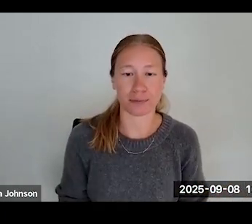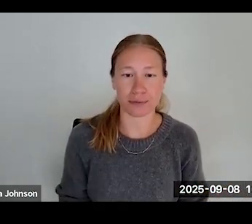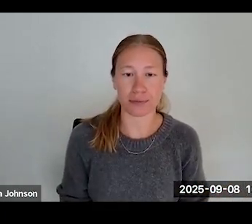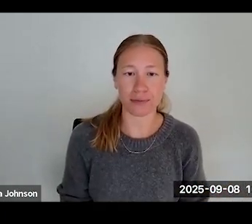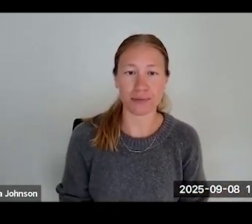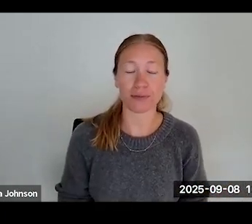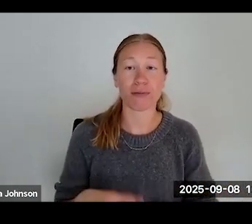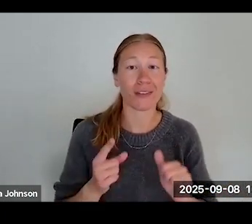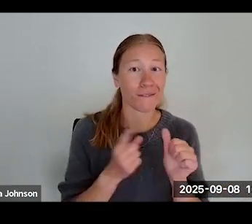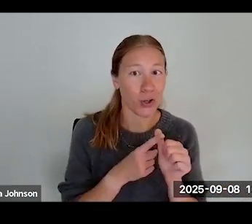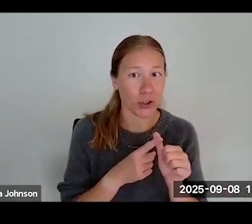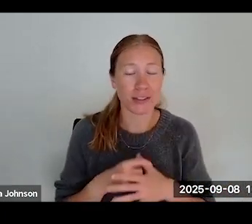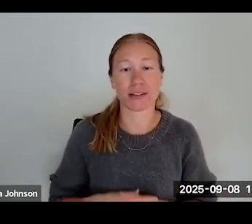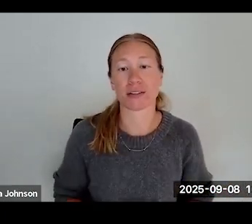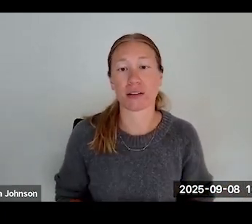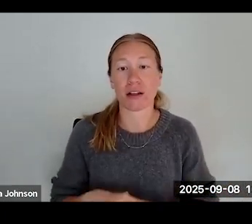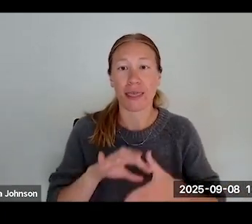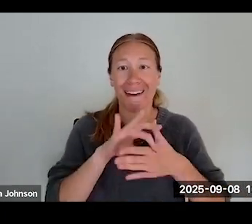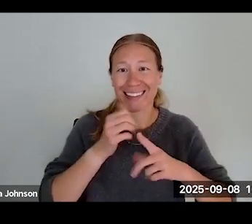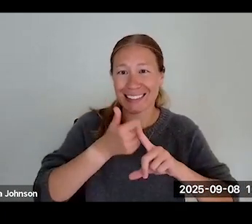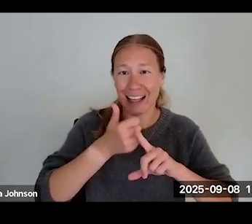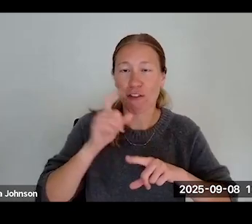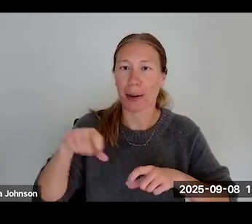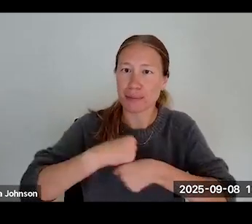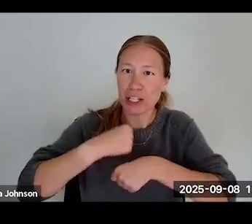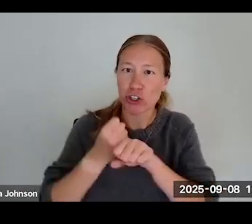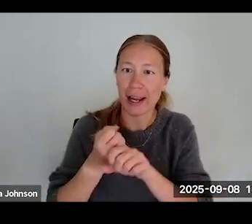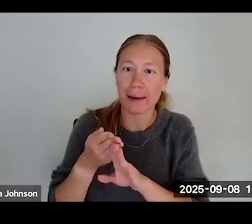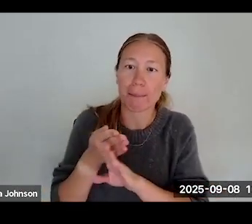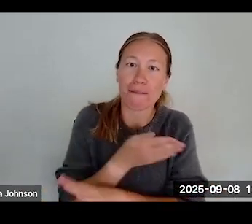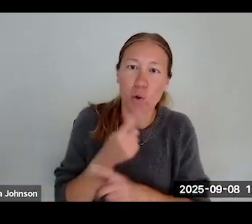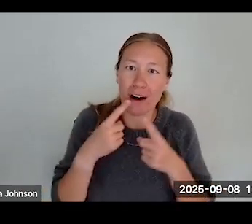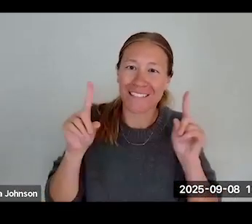Firstly, the content has to be created before the effective date of compliance